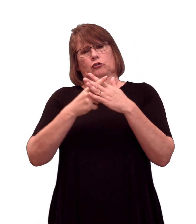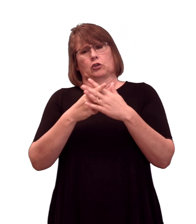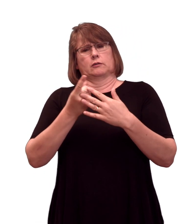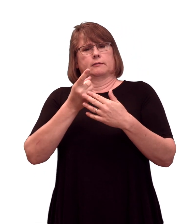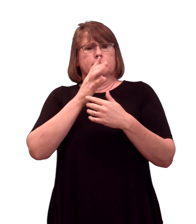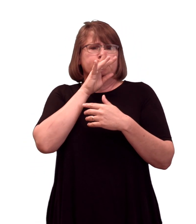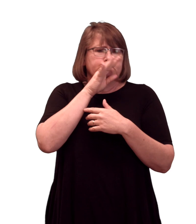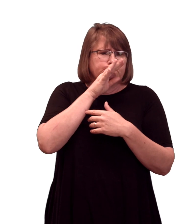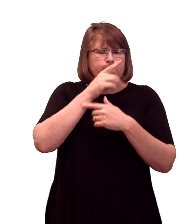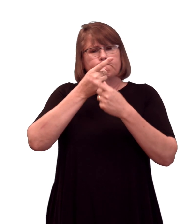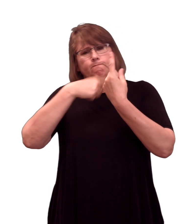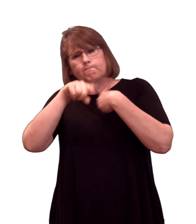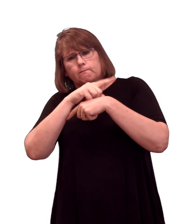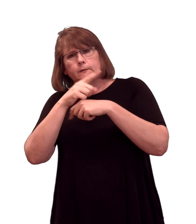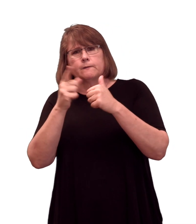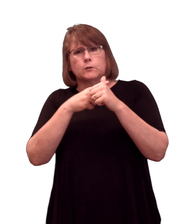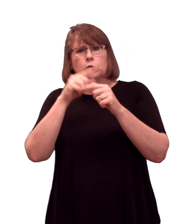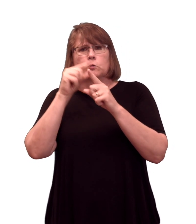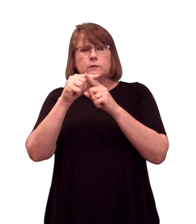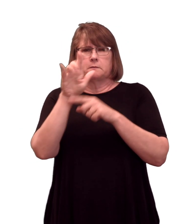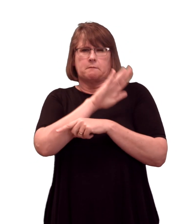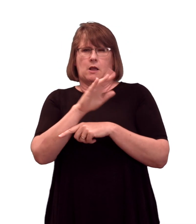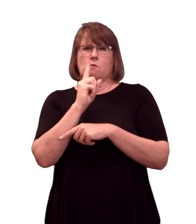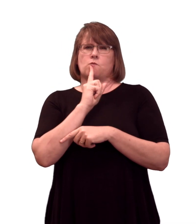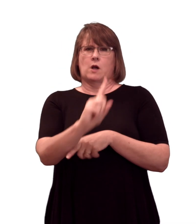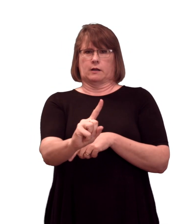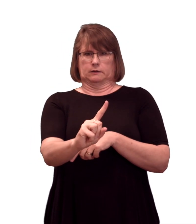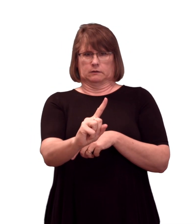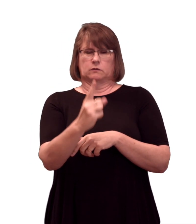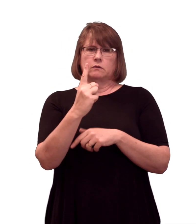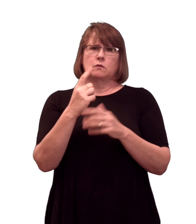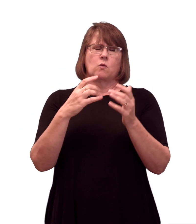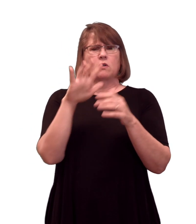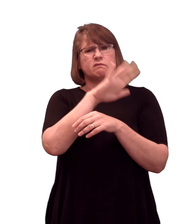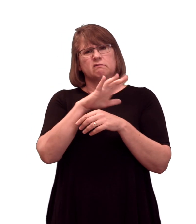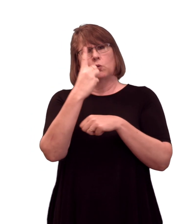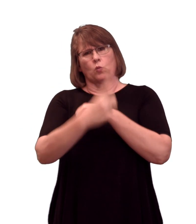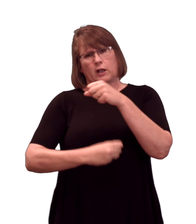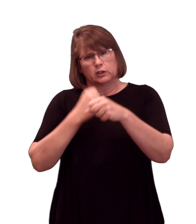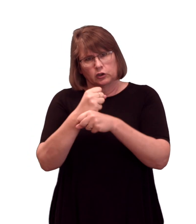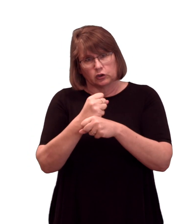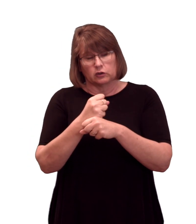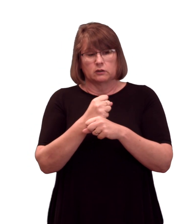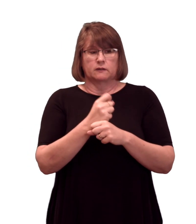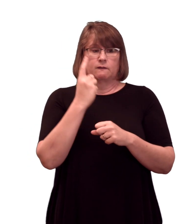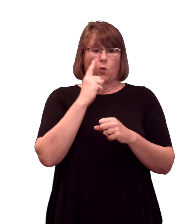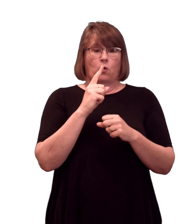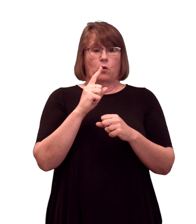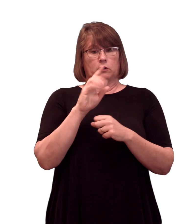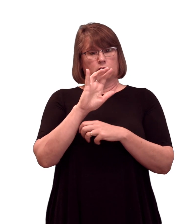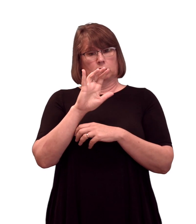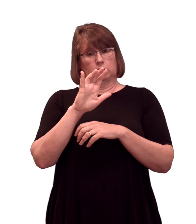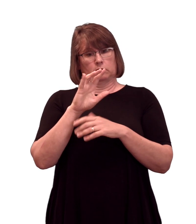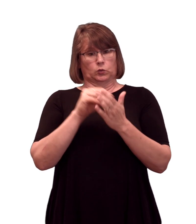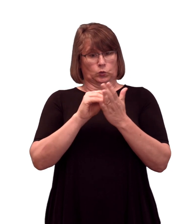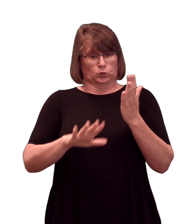one year to sign or say her first word, it may take longer for a child